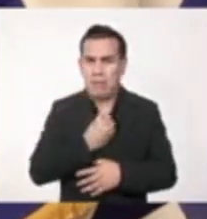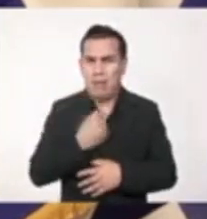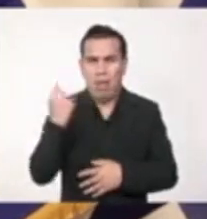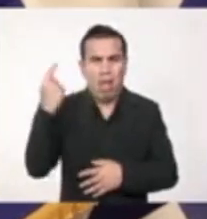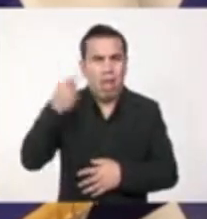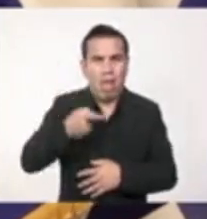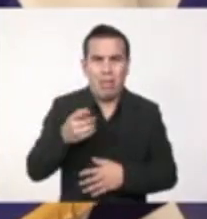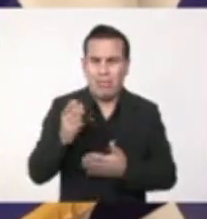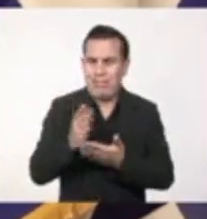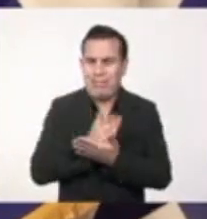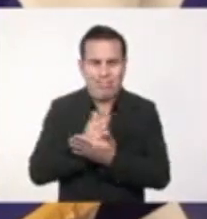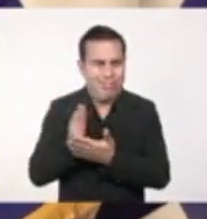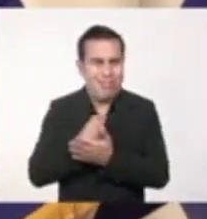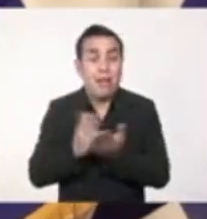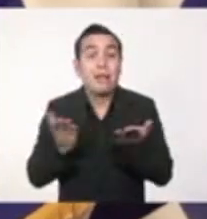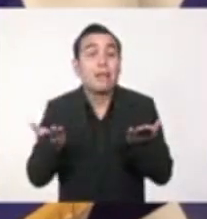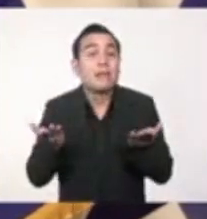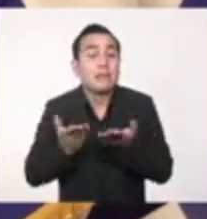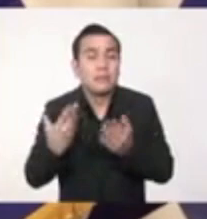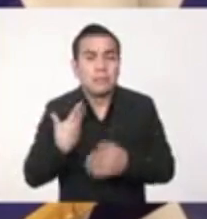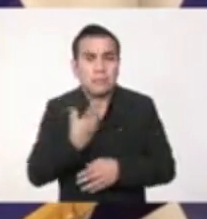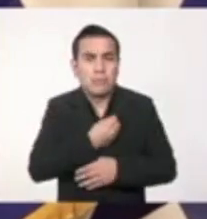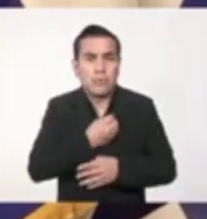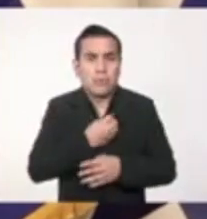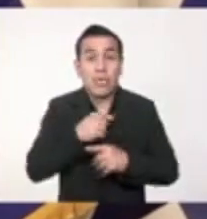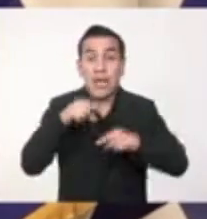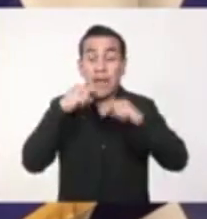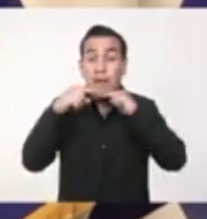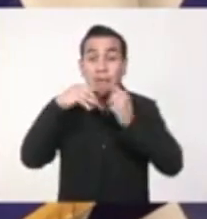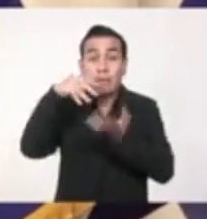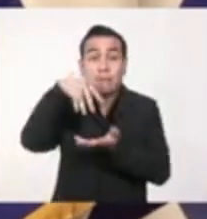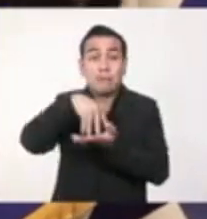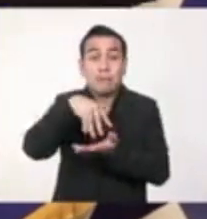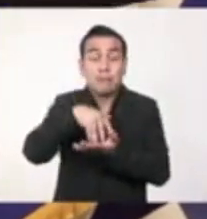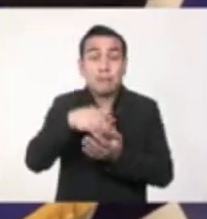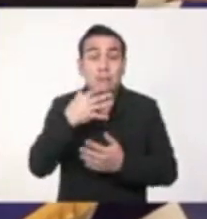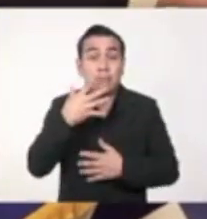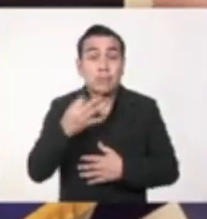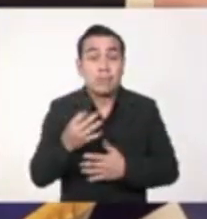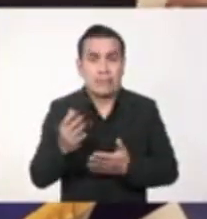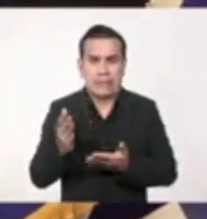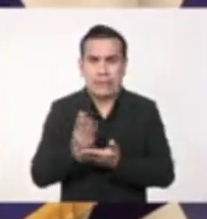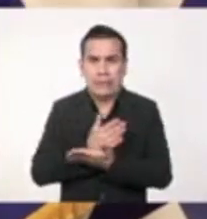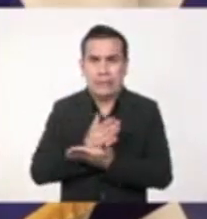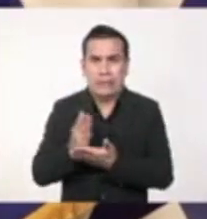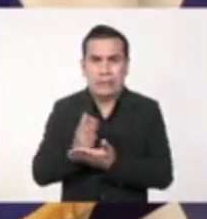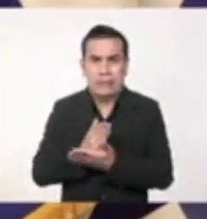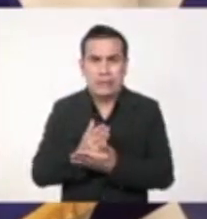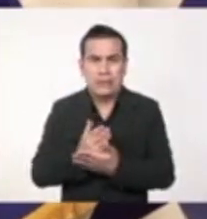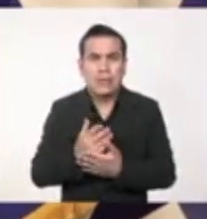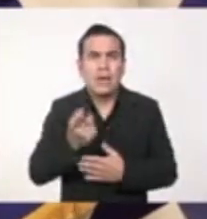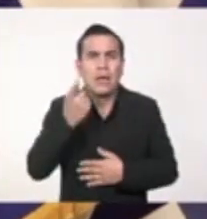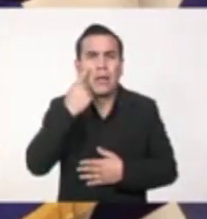we did killing nobody, we did n't even have to use the public force, or tell me where the riot police are,